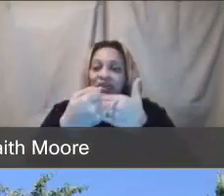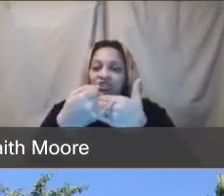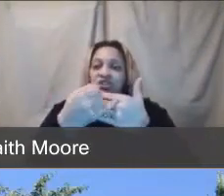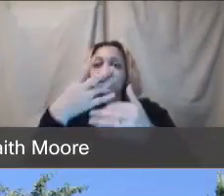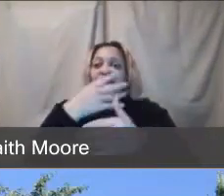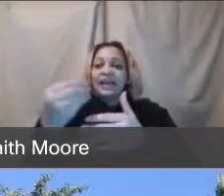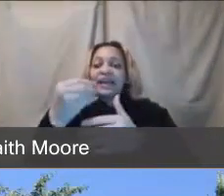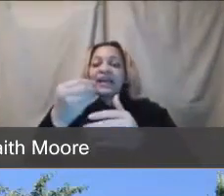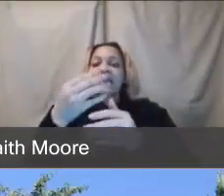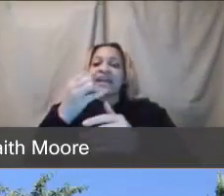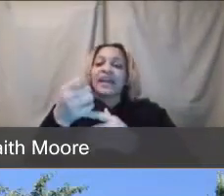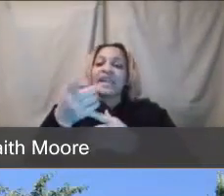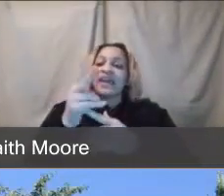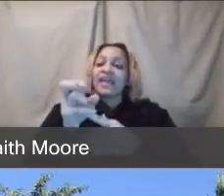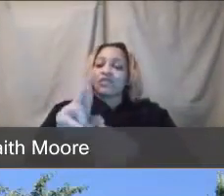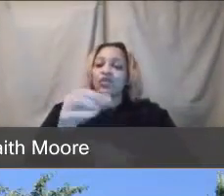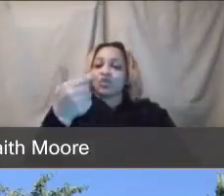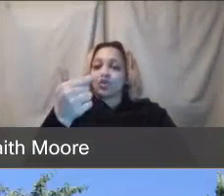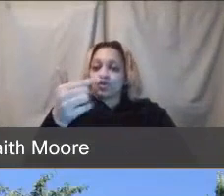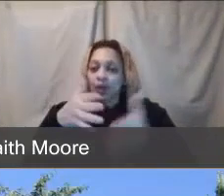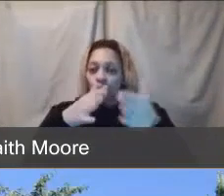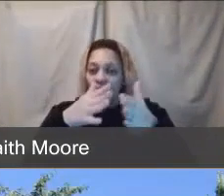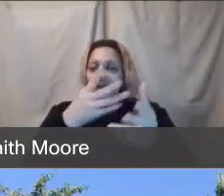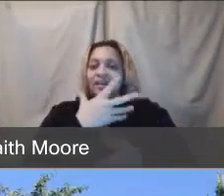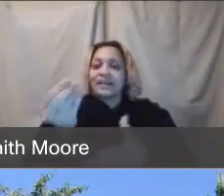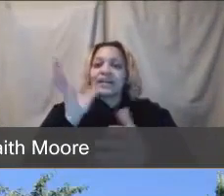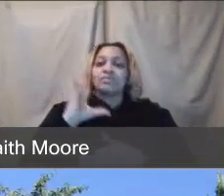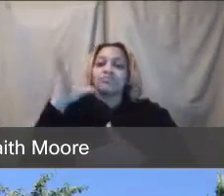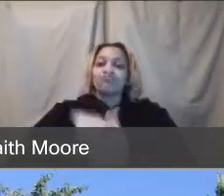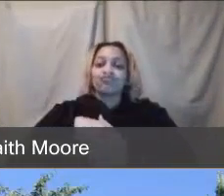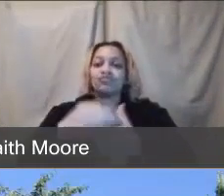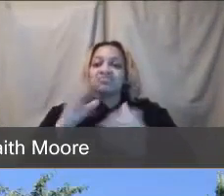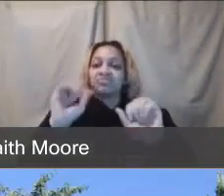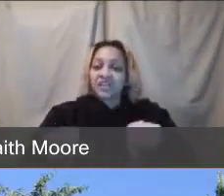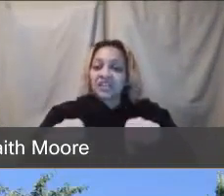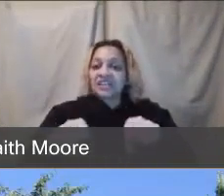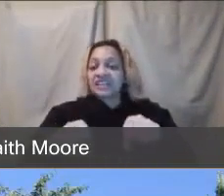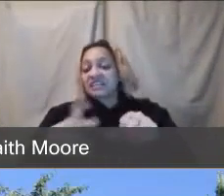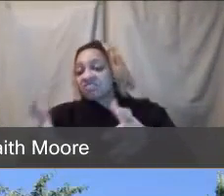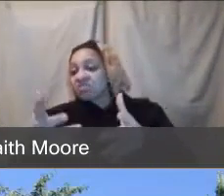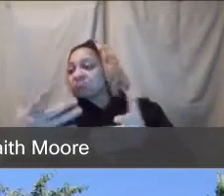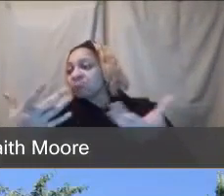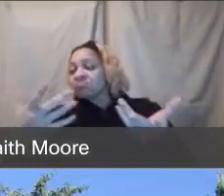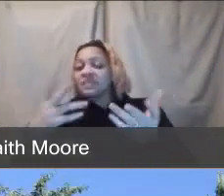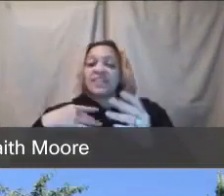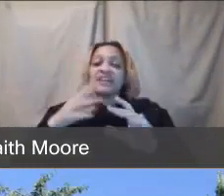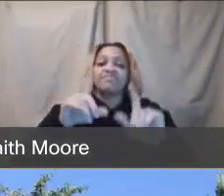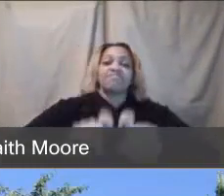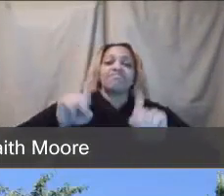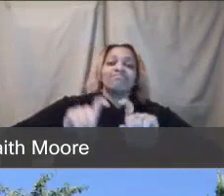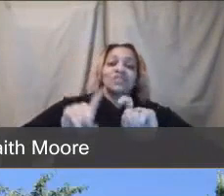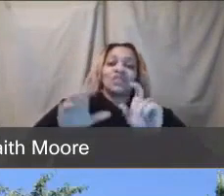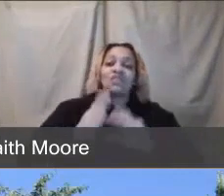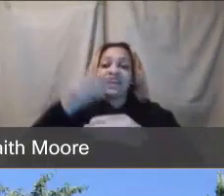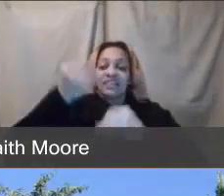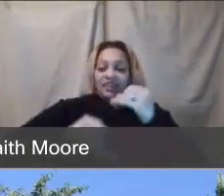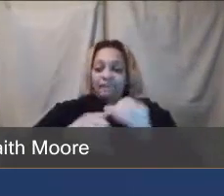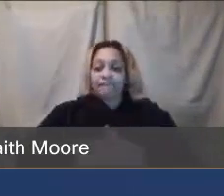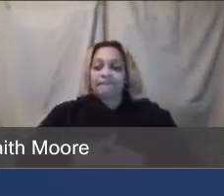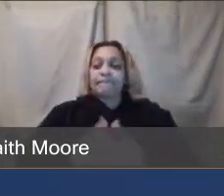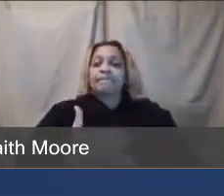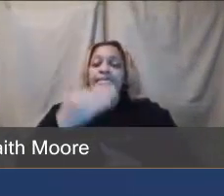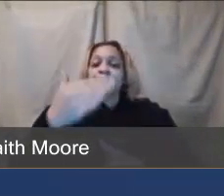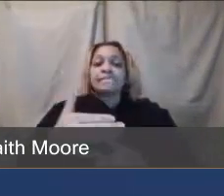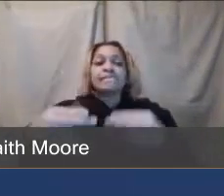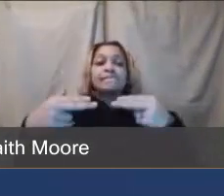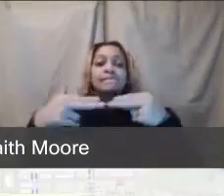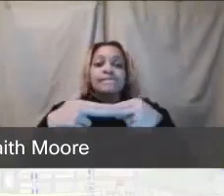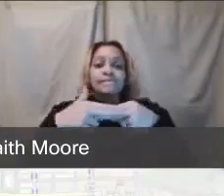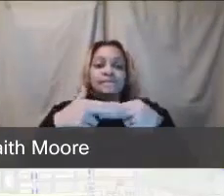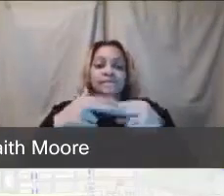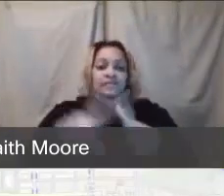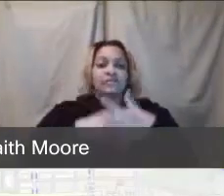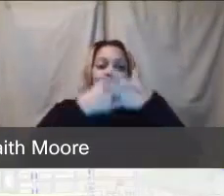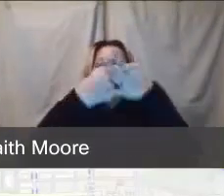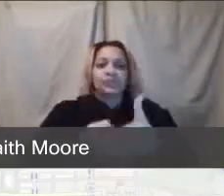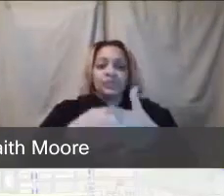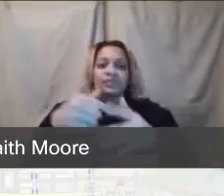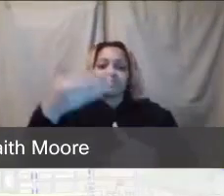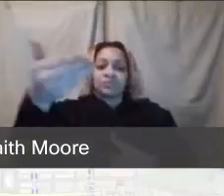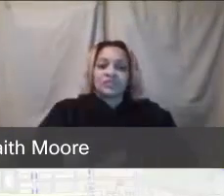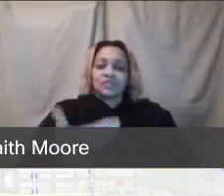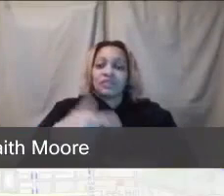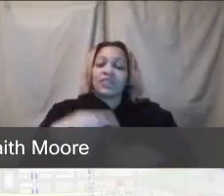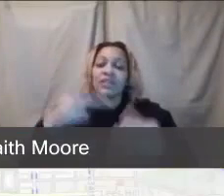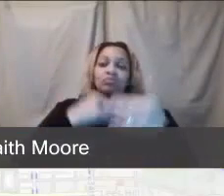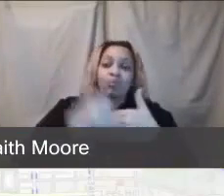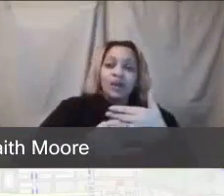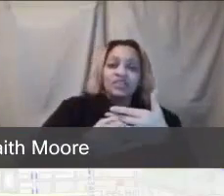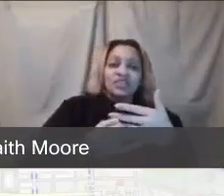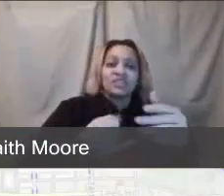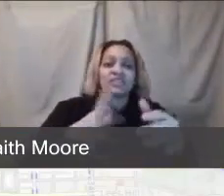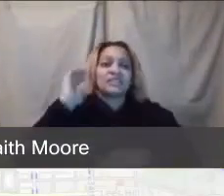and also an opportunity to participate and share that opportunity participate in the survey about the project and the next slide we want to just dive into the introduction to the project overall and set the stage for your consideration.